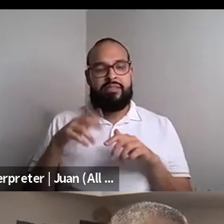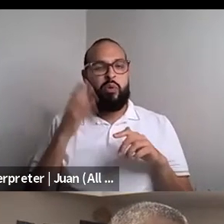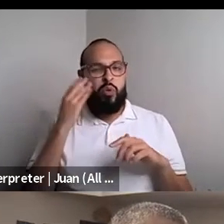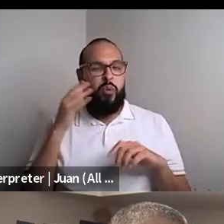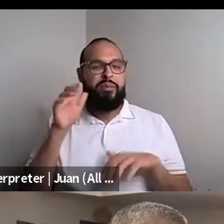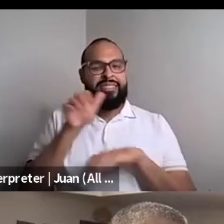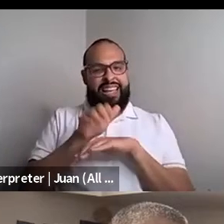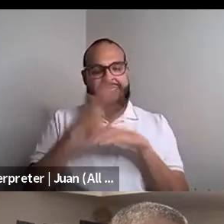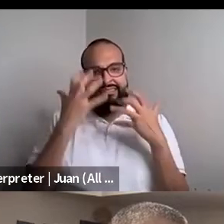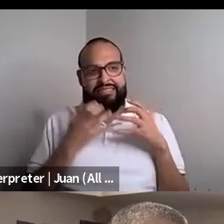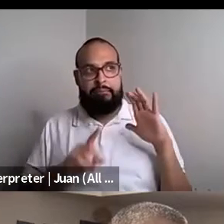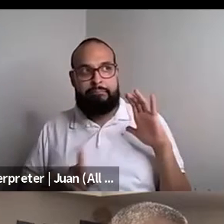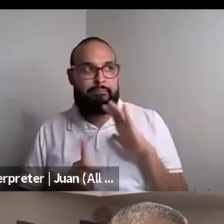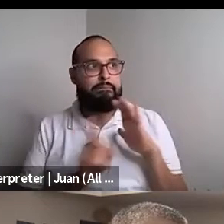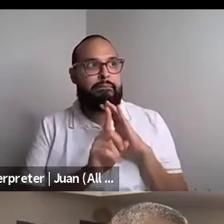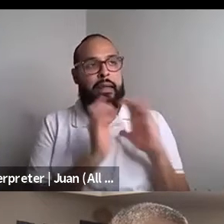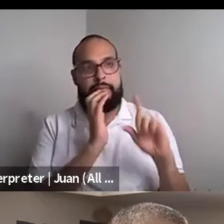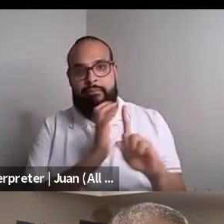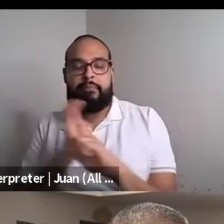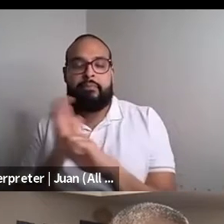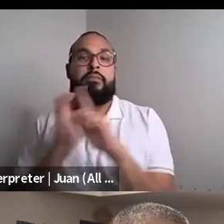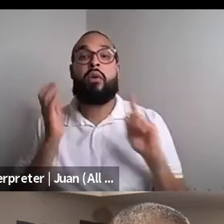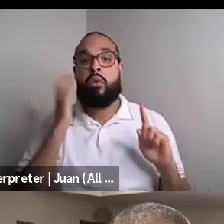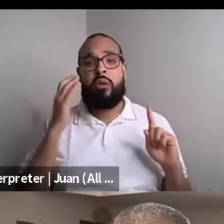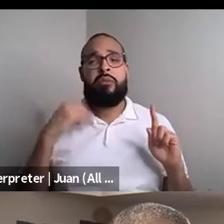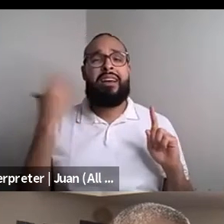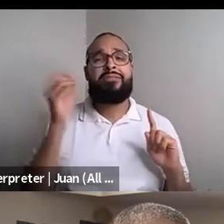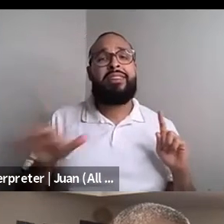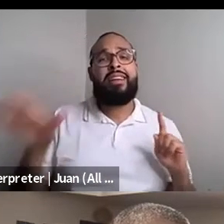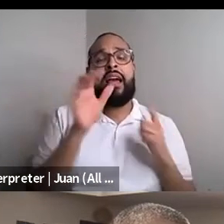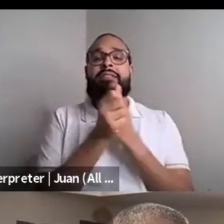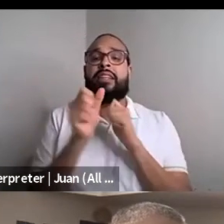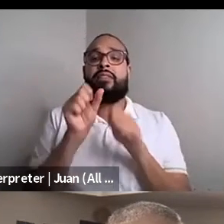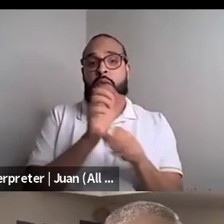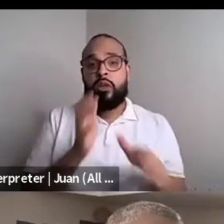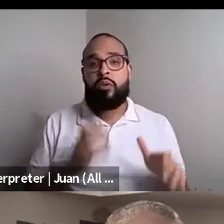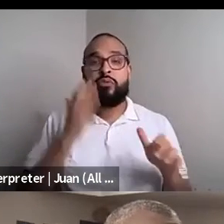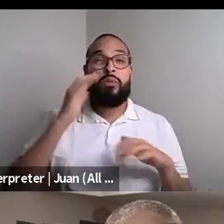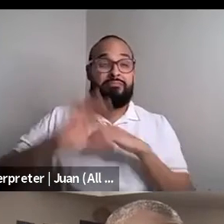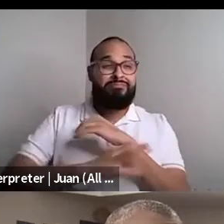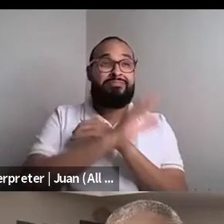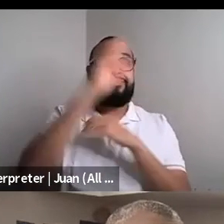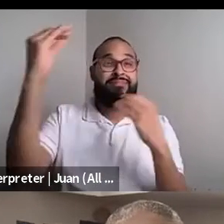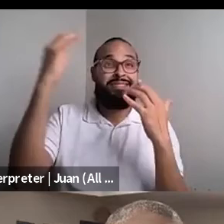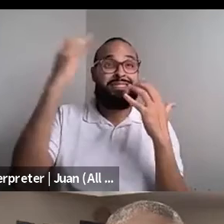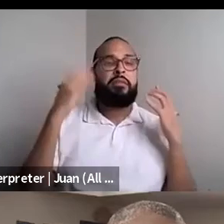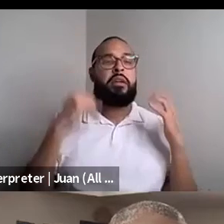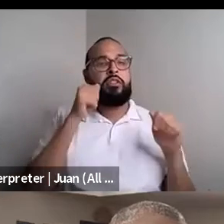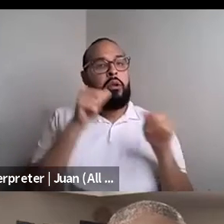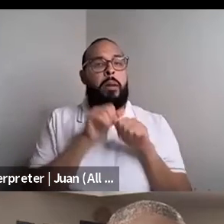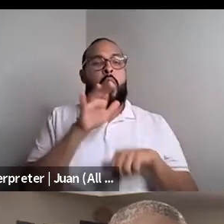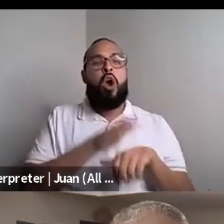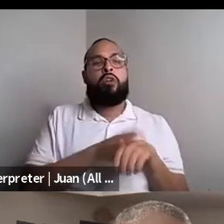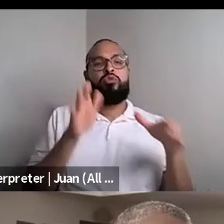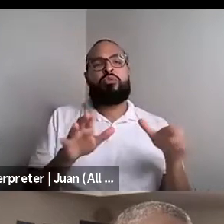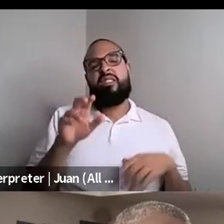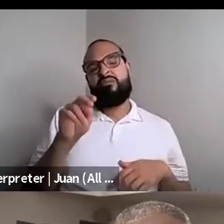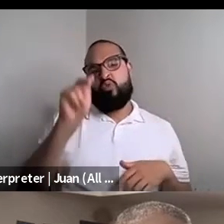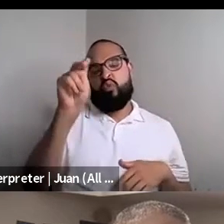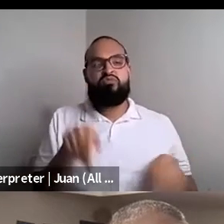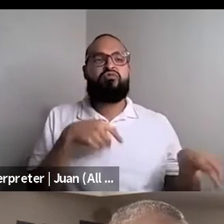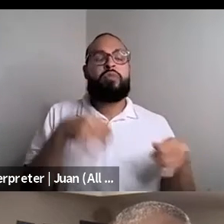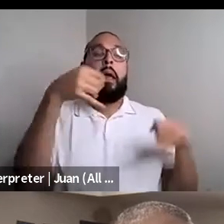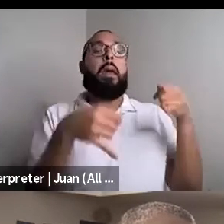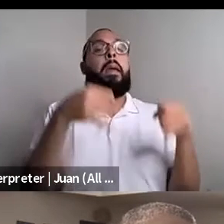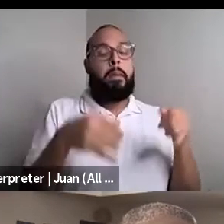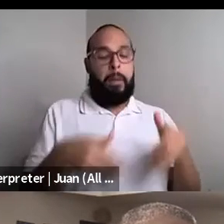Nahshon Anderson: And linger and on corners. While city sanitation workers were out tending to the streets and the sun was starting to shine. I was studying north on Vine like a peacock in my high heeled the miniskirt path Sunset Boulevard.